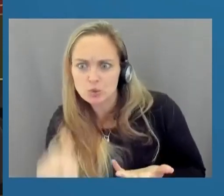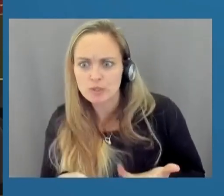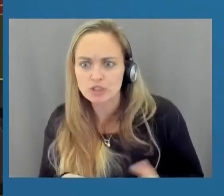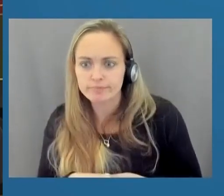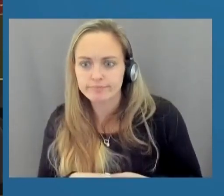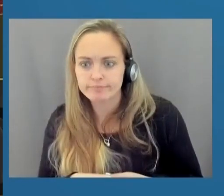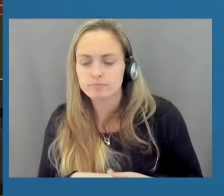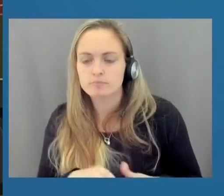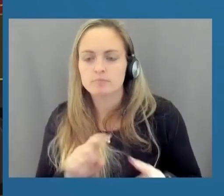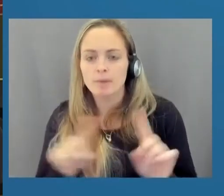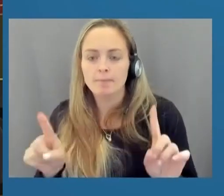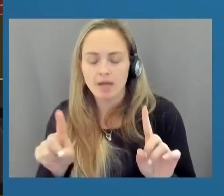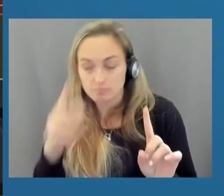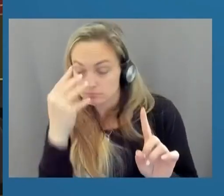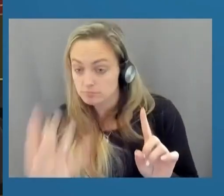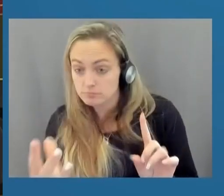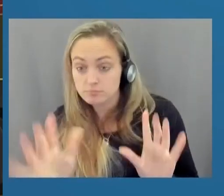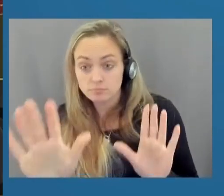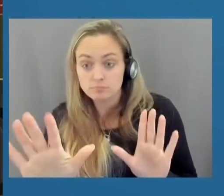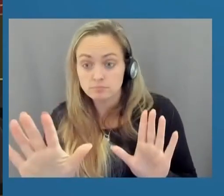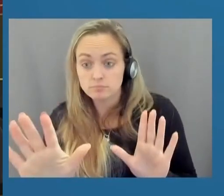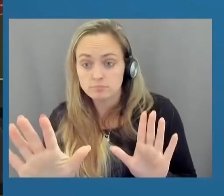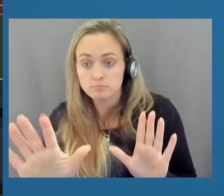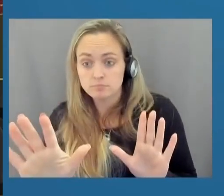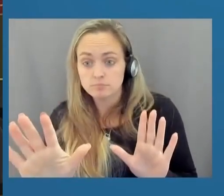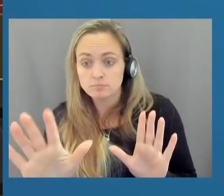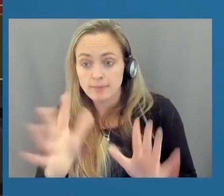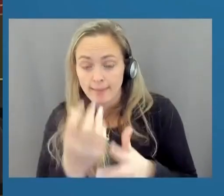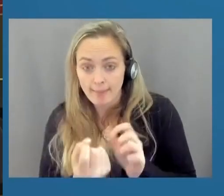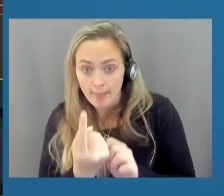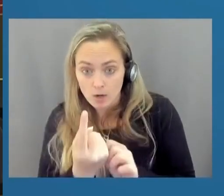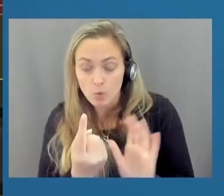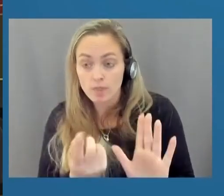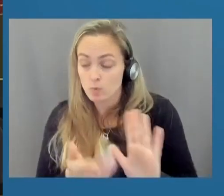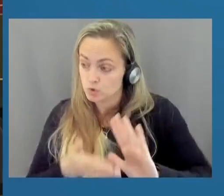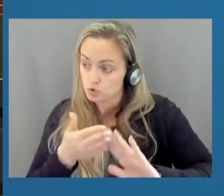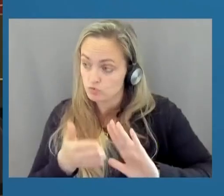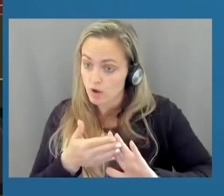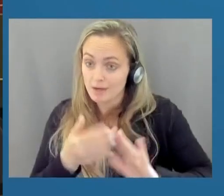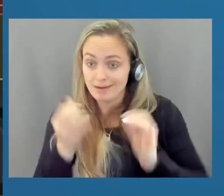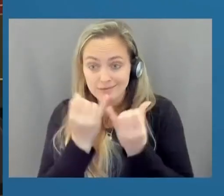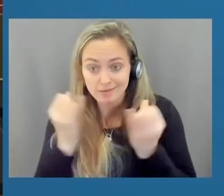but let me tell you this. Anyone who wants to run as an independent Democrat